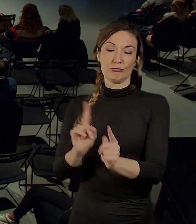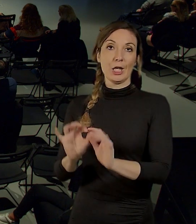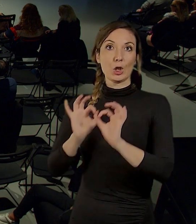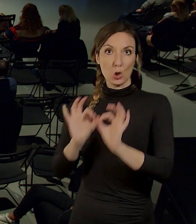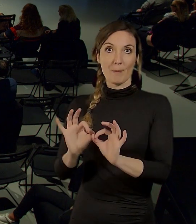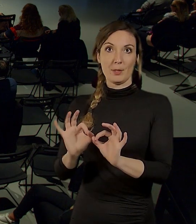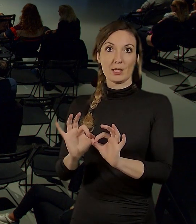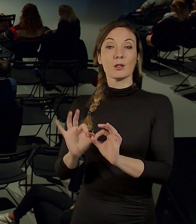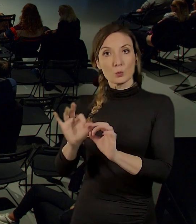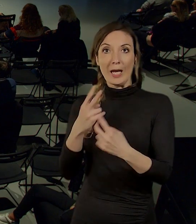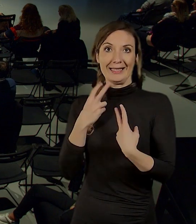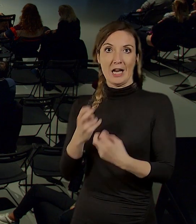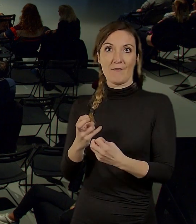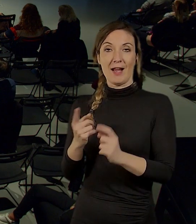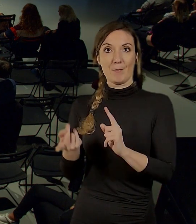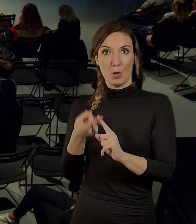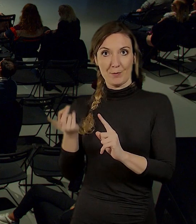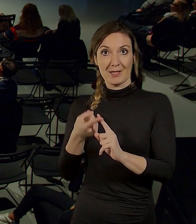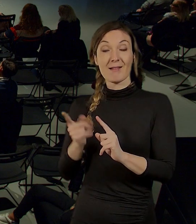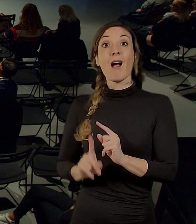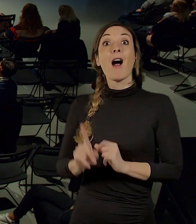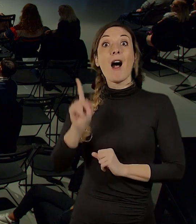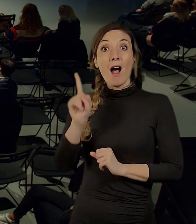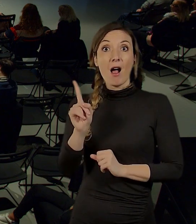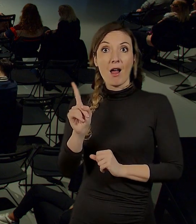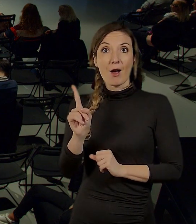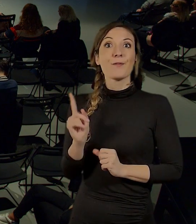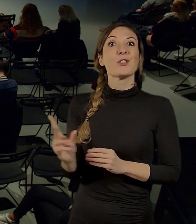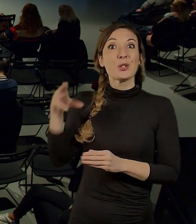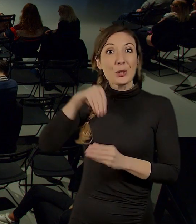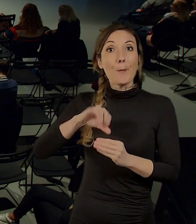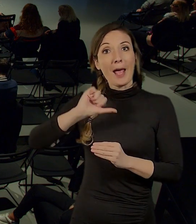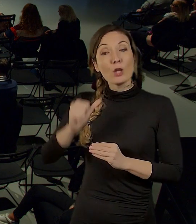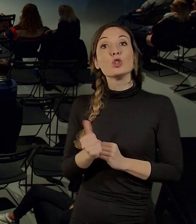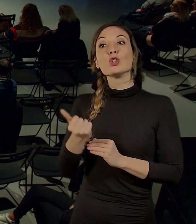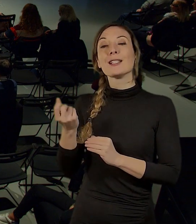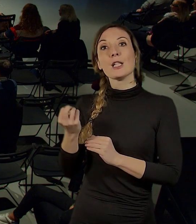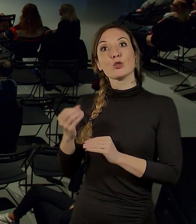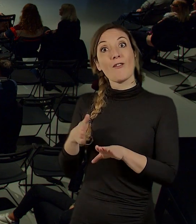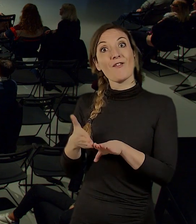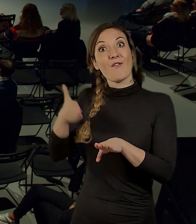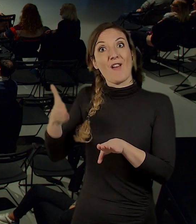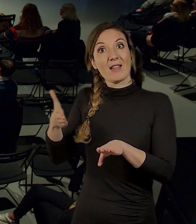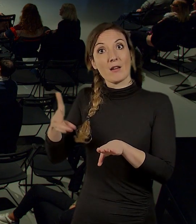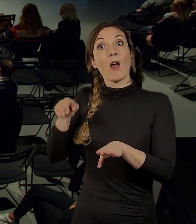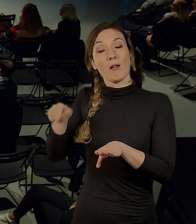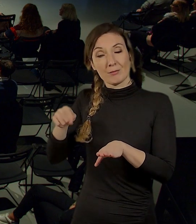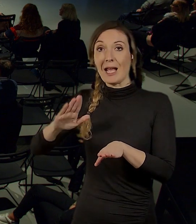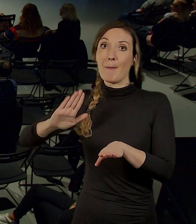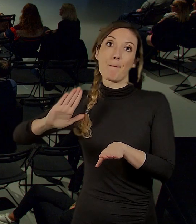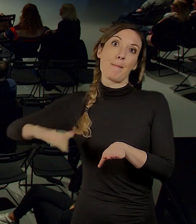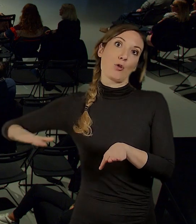who want to enjoy the embankment, go there to look, go to the cultural center.